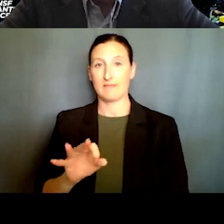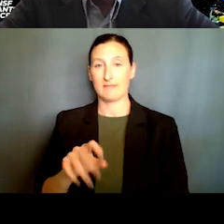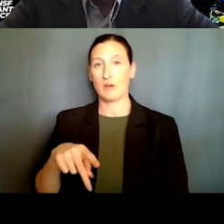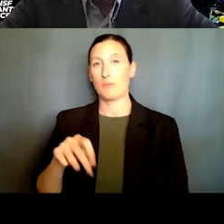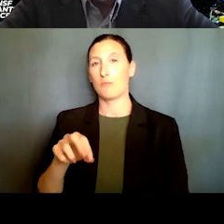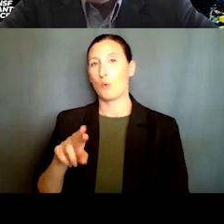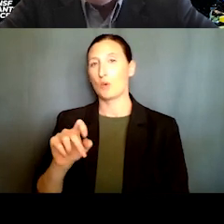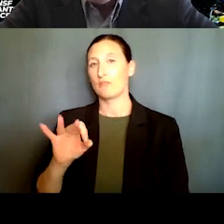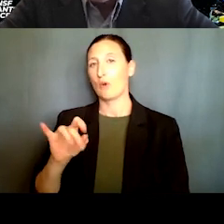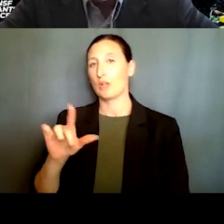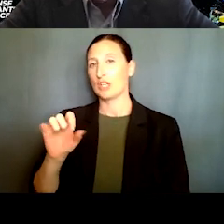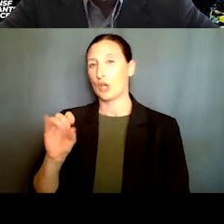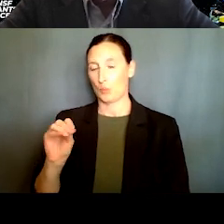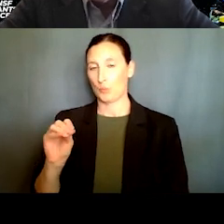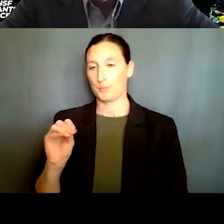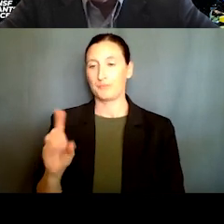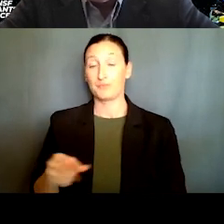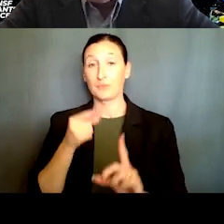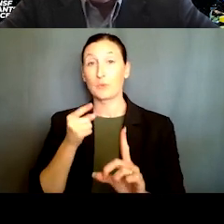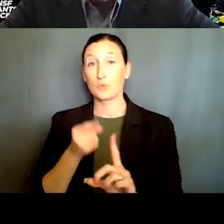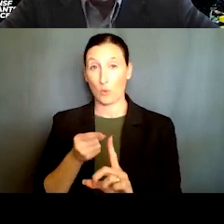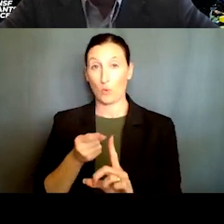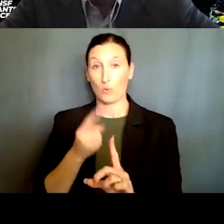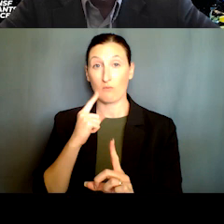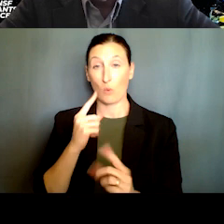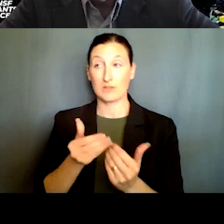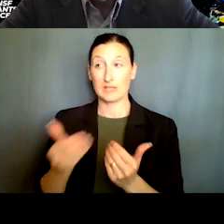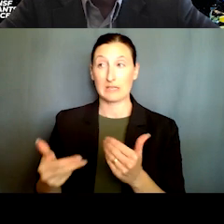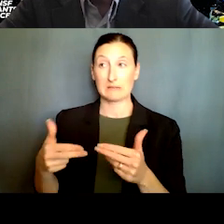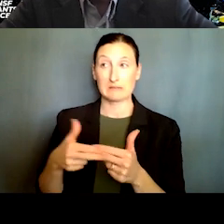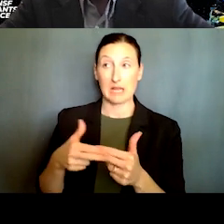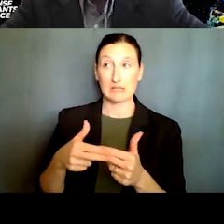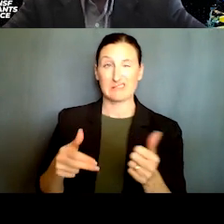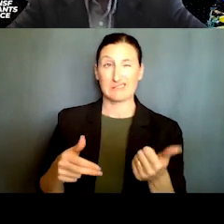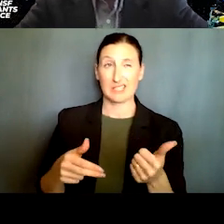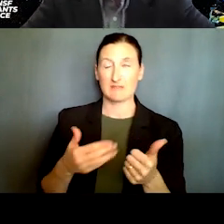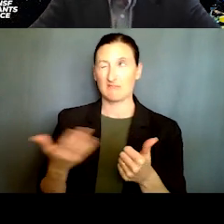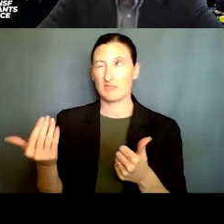I'll say again, the goal of the next 10 slides, maybe 15,